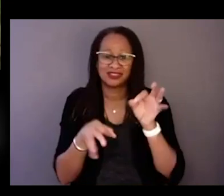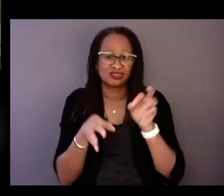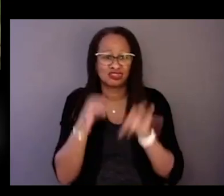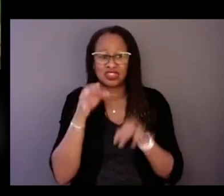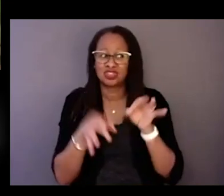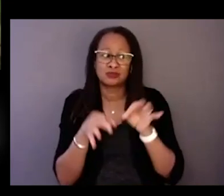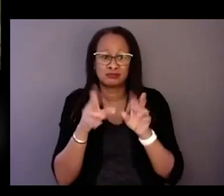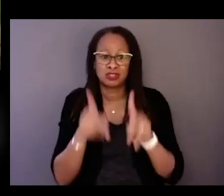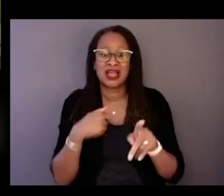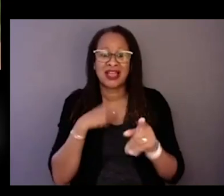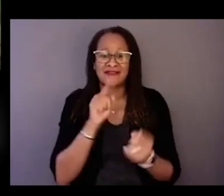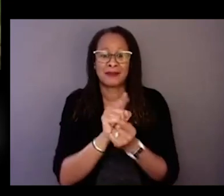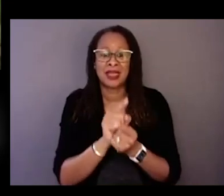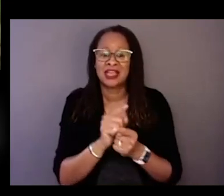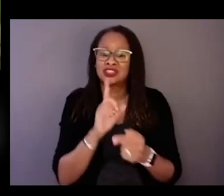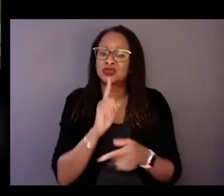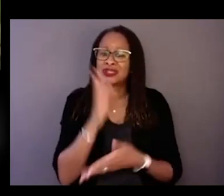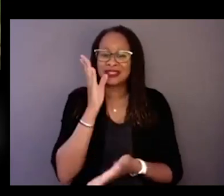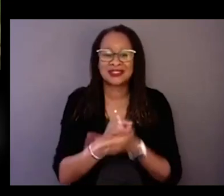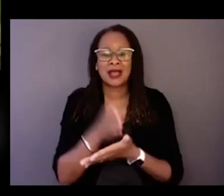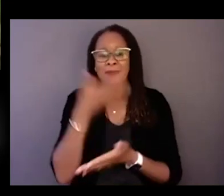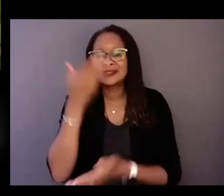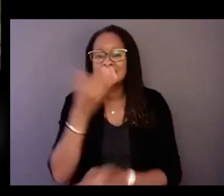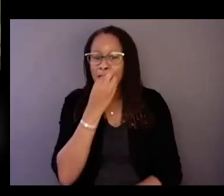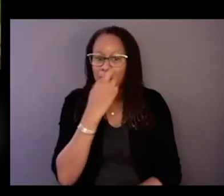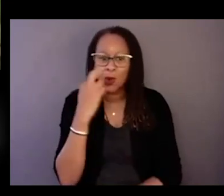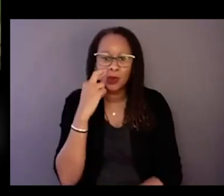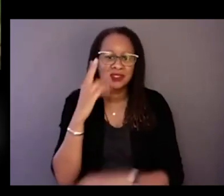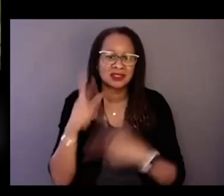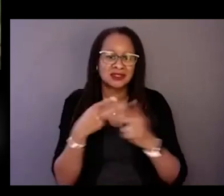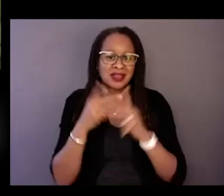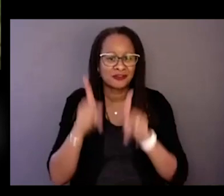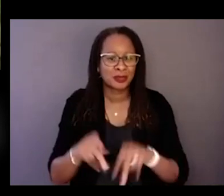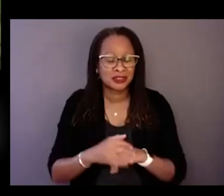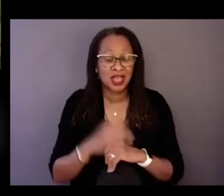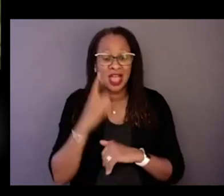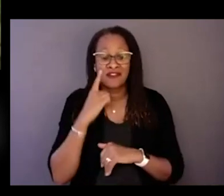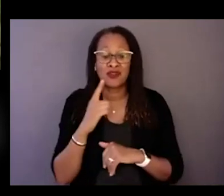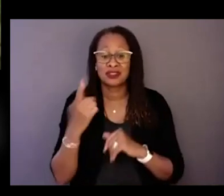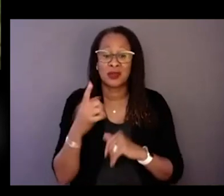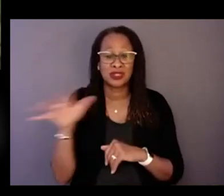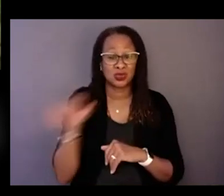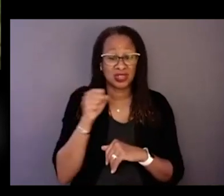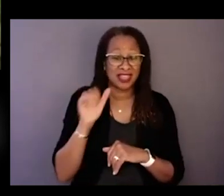She's a stop and smell the roses kind of girl, she said, and for somebody to take that away from her, it hurts.